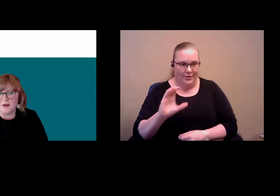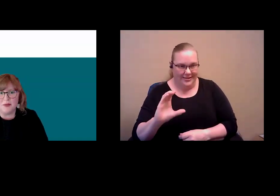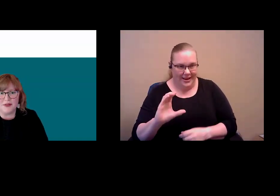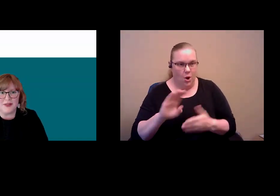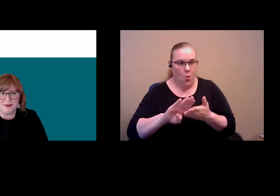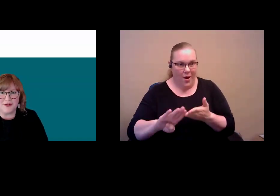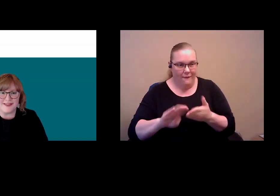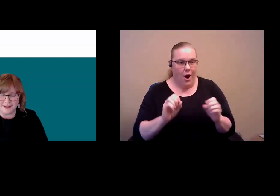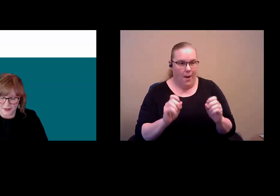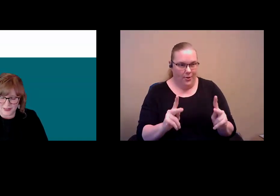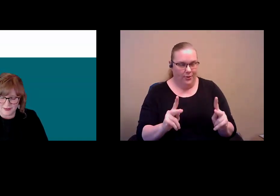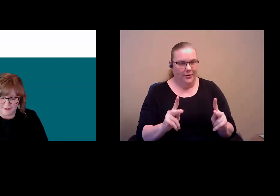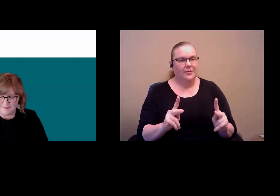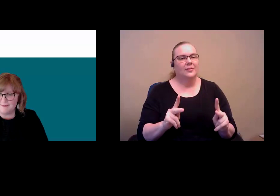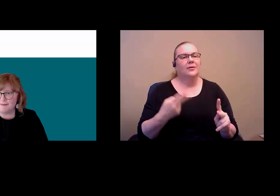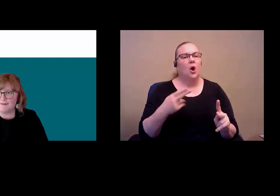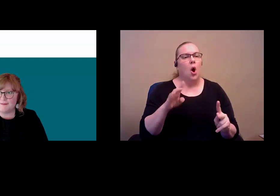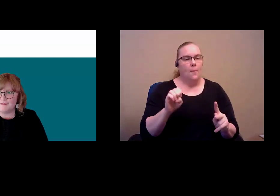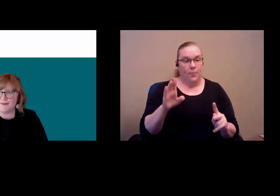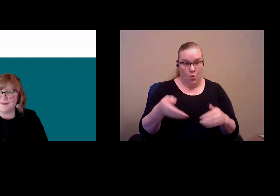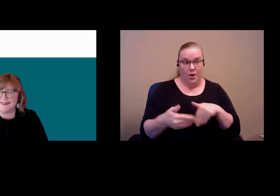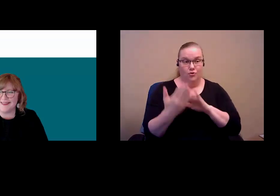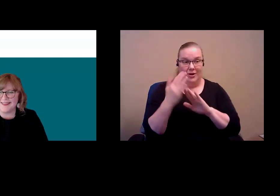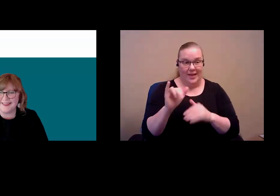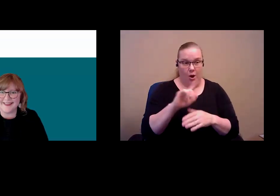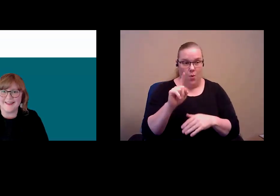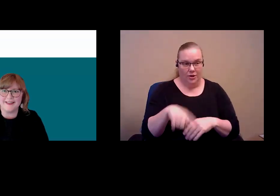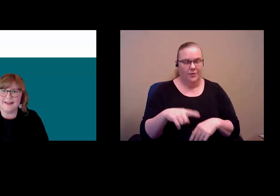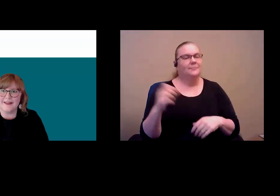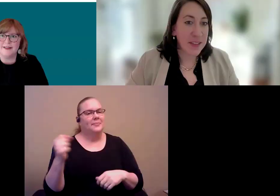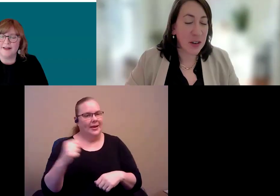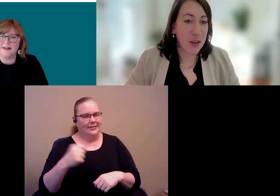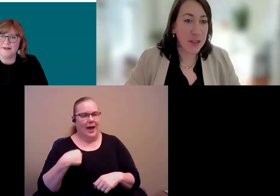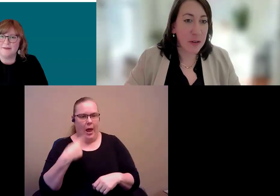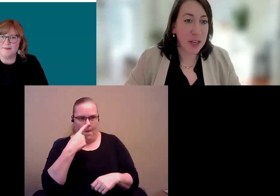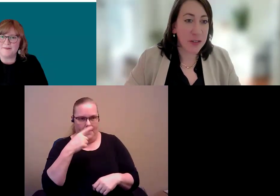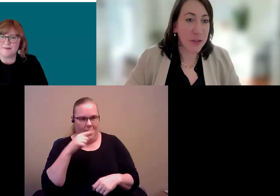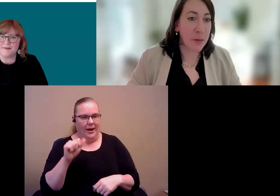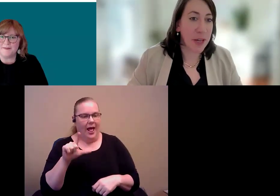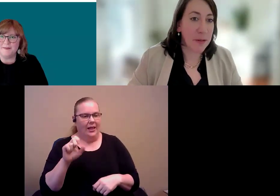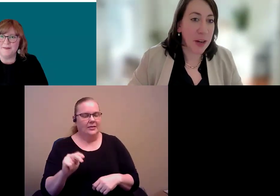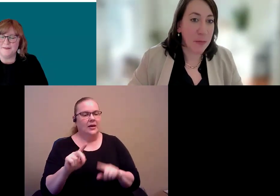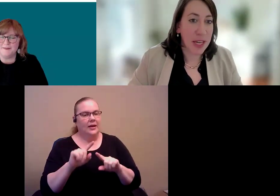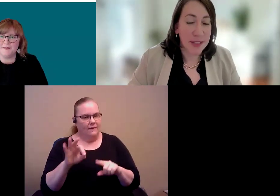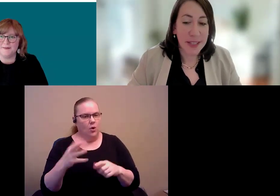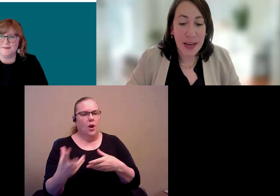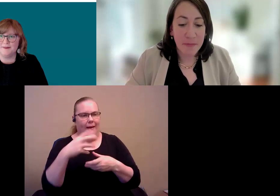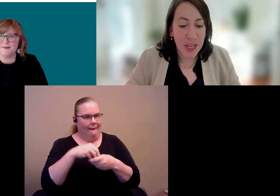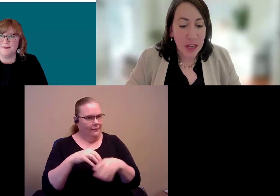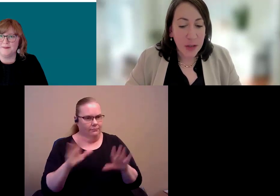Hope, would you like to address that question? Hope Glassberg, Rockingstone Group: Sure, I can do that. And then, you know, Alice and our others, if you want to jump in, by all means.